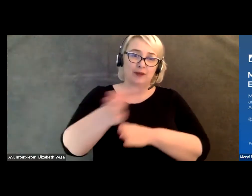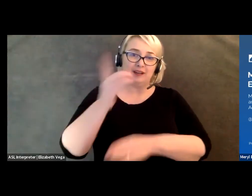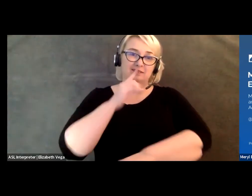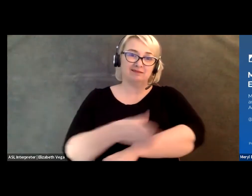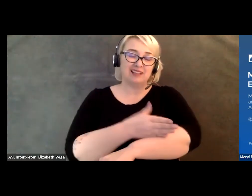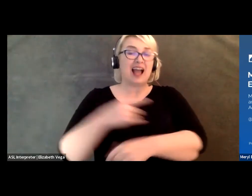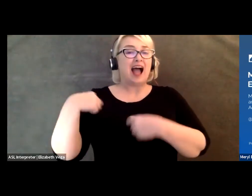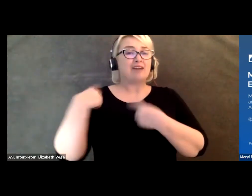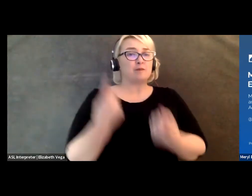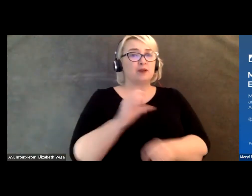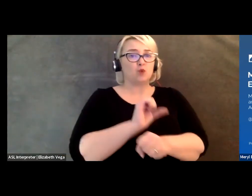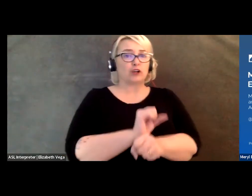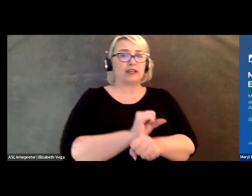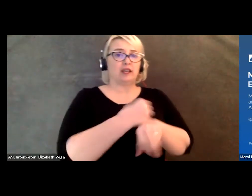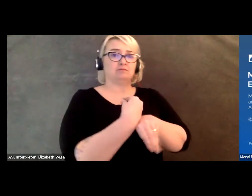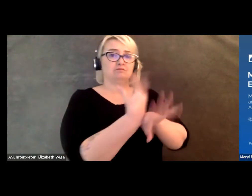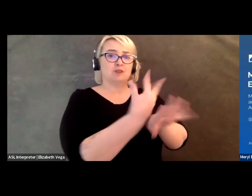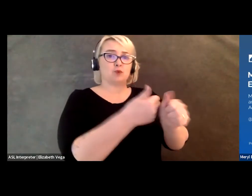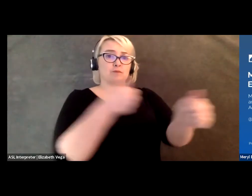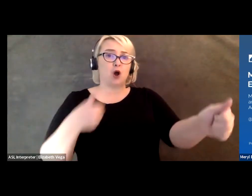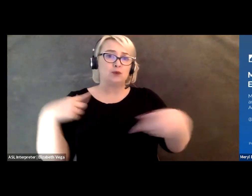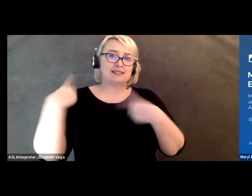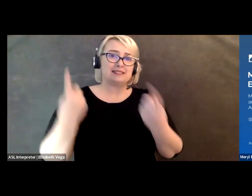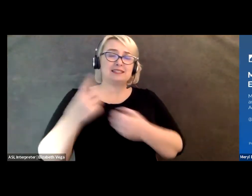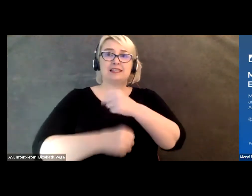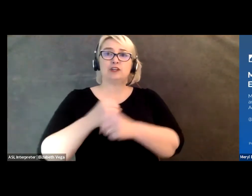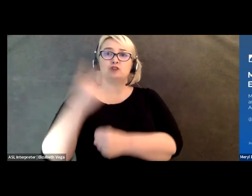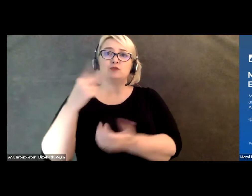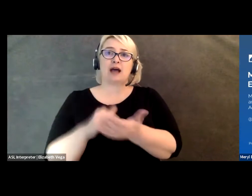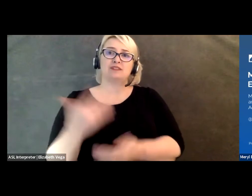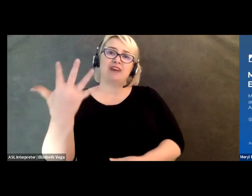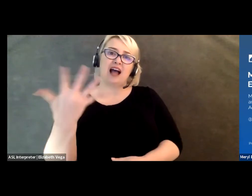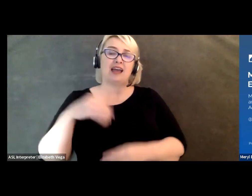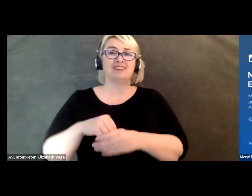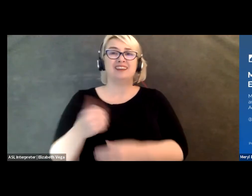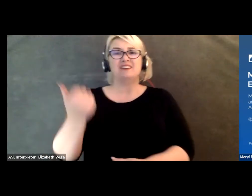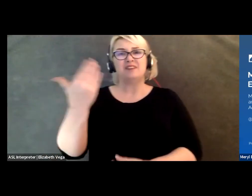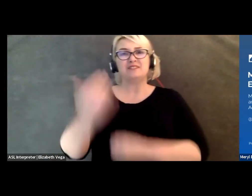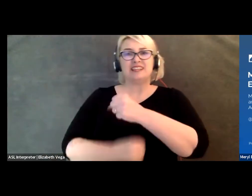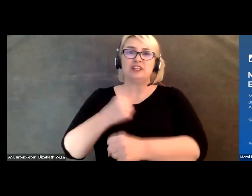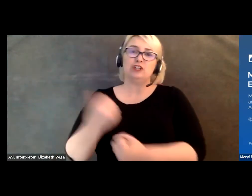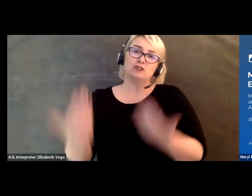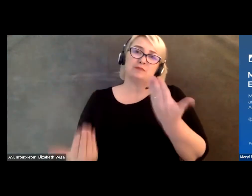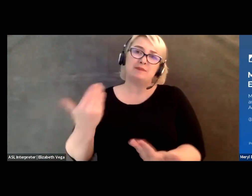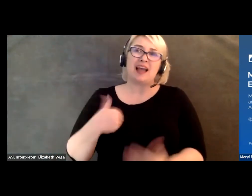In 15 years, I may have done five video calls total.